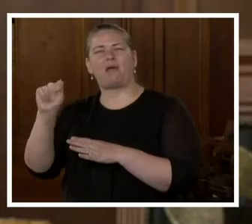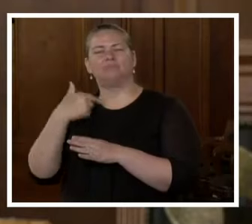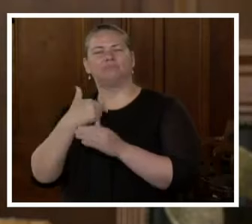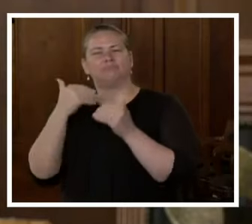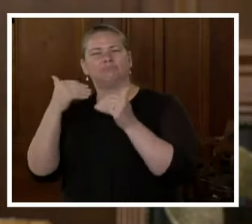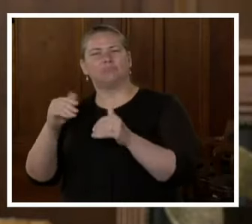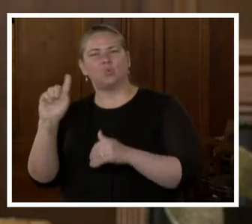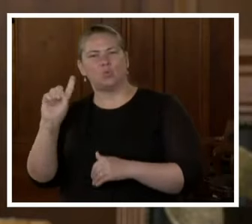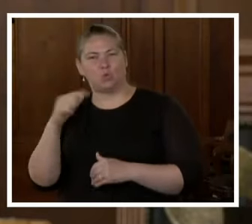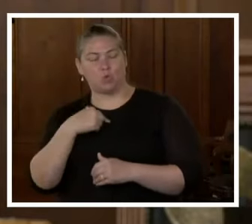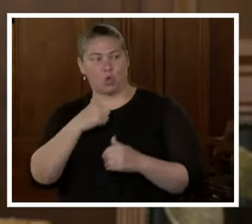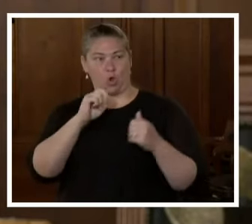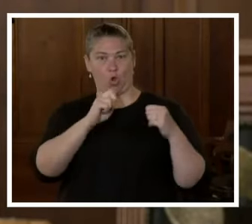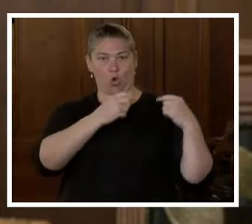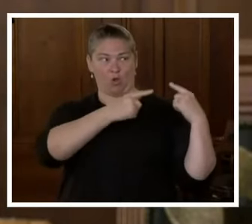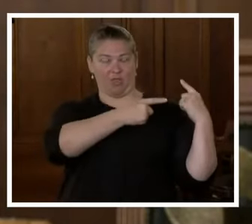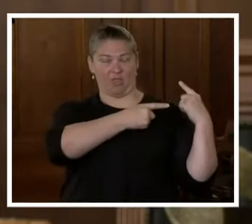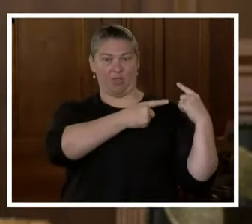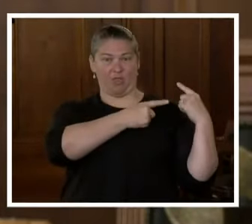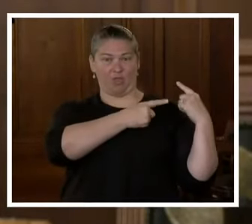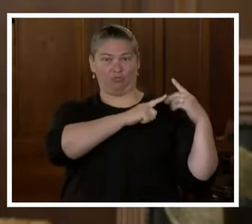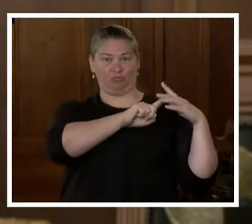TOO OFTEN PEOPLE THINK THAT IT'S